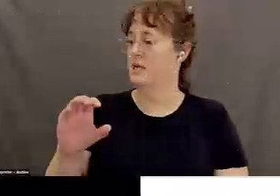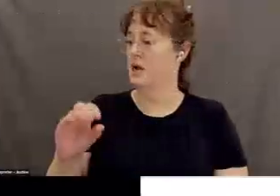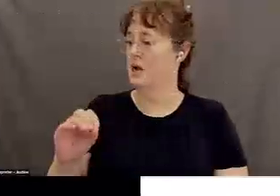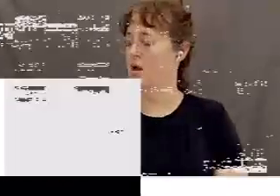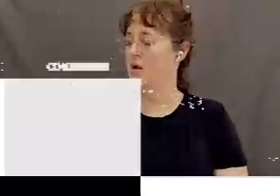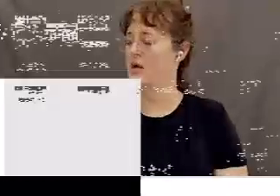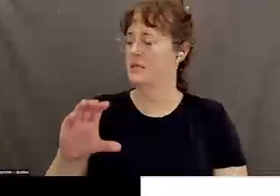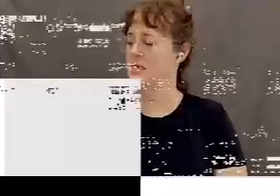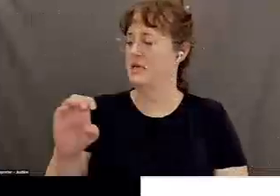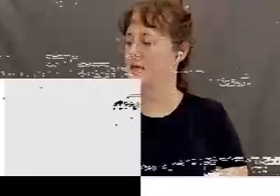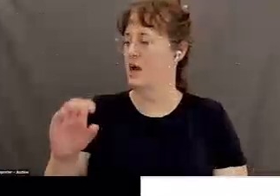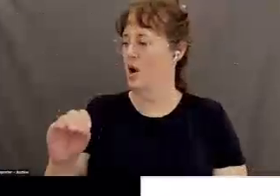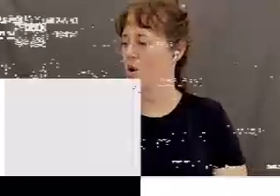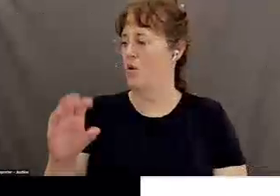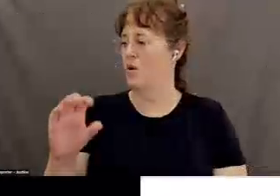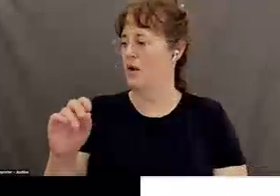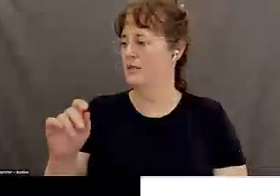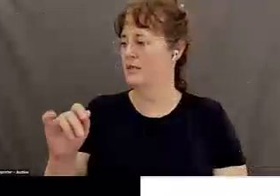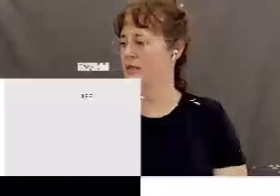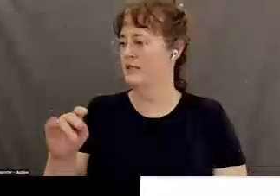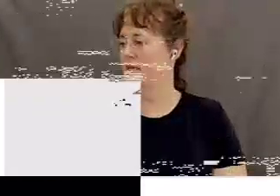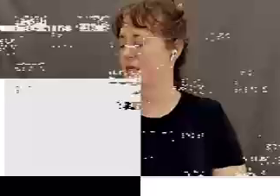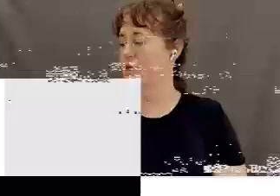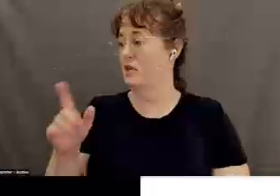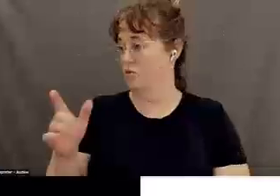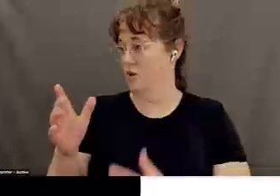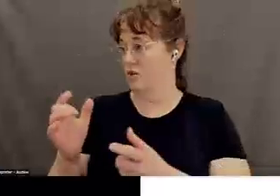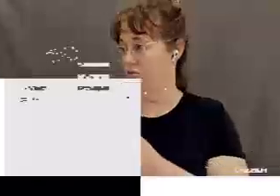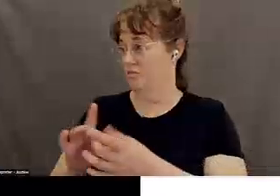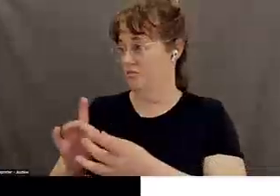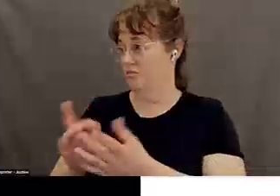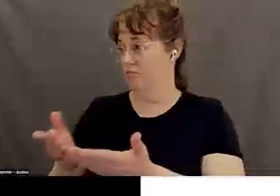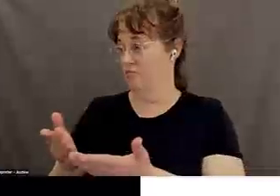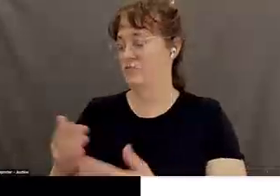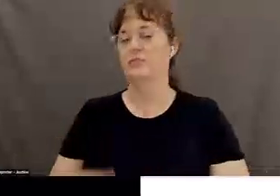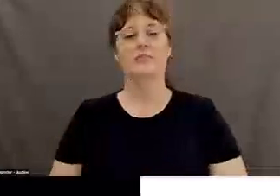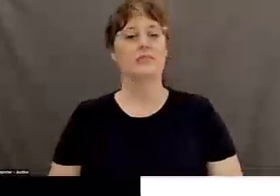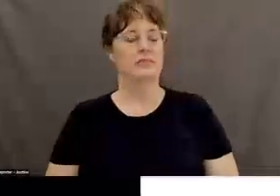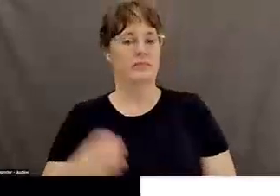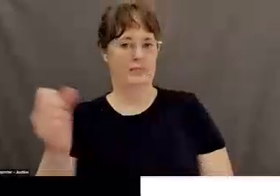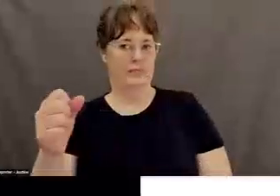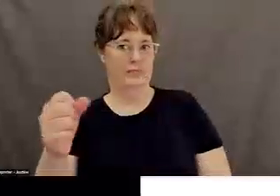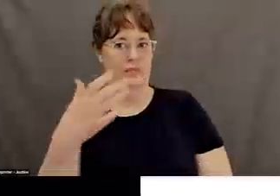Boardroom: Some words today? Thank you, Madam Chair. Just a word of thanks to the Capitol team for taking on